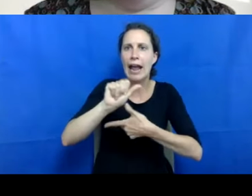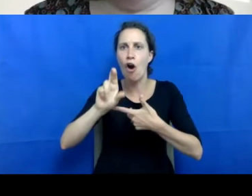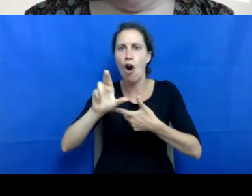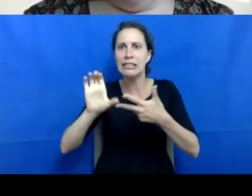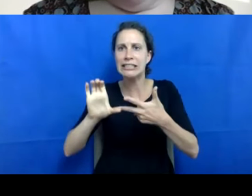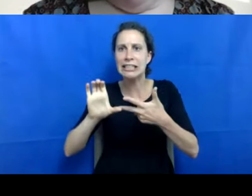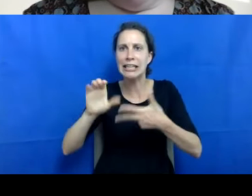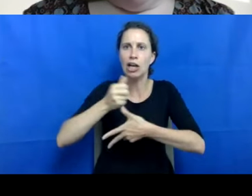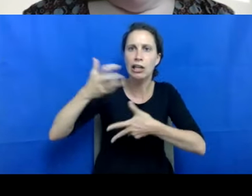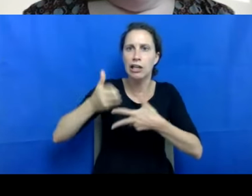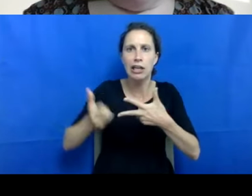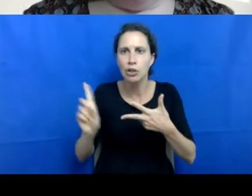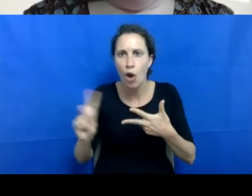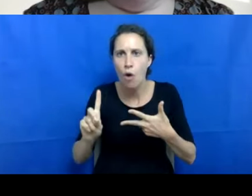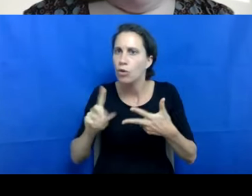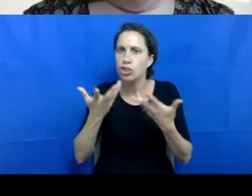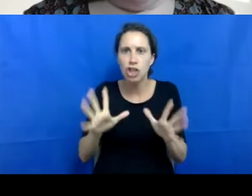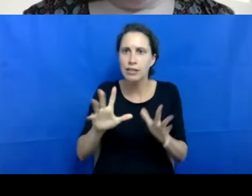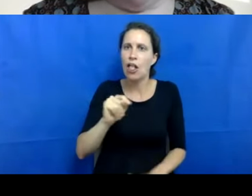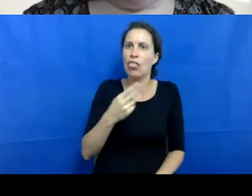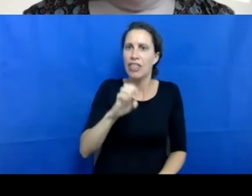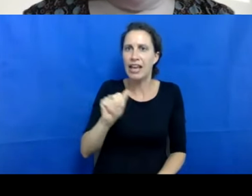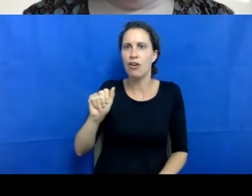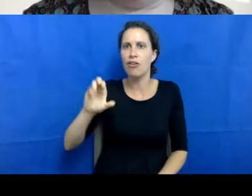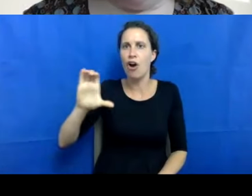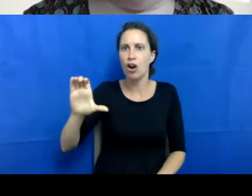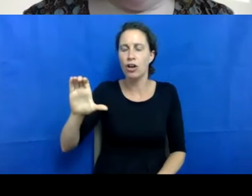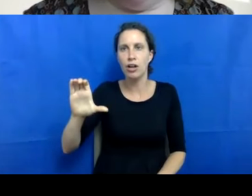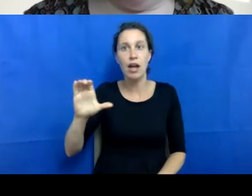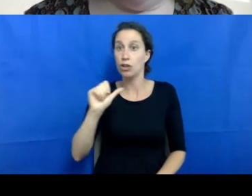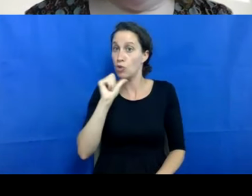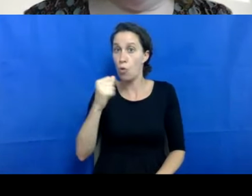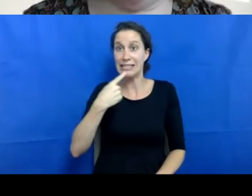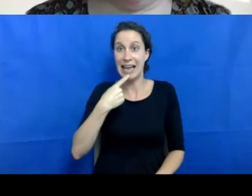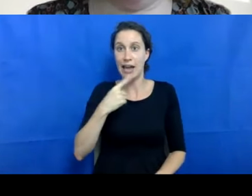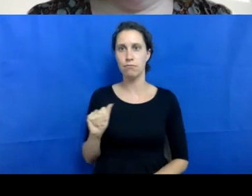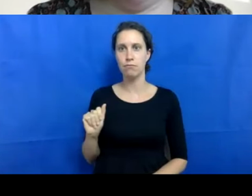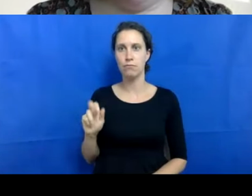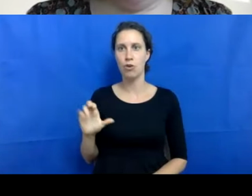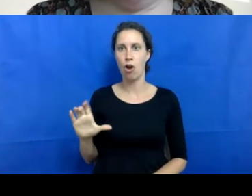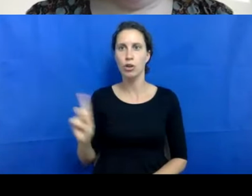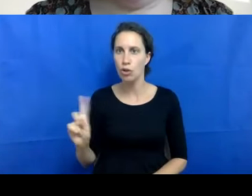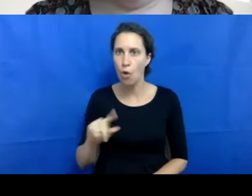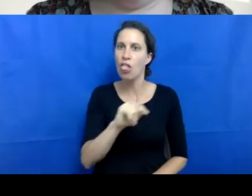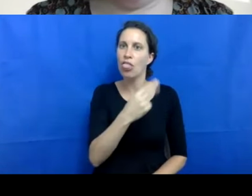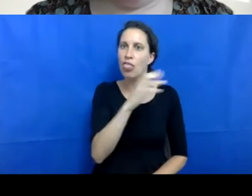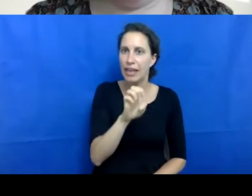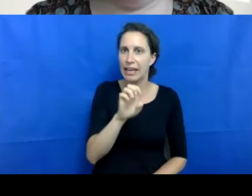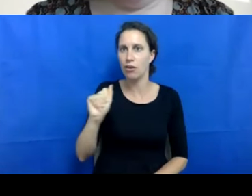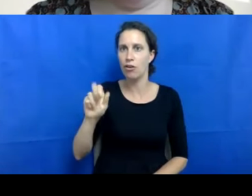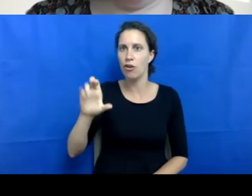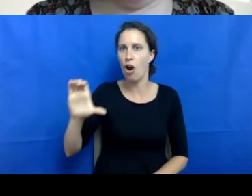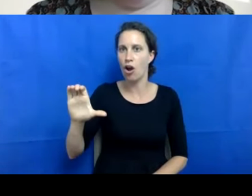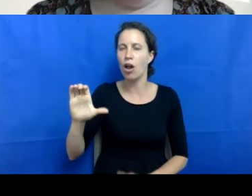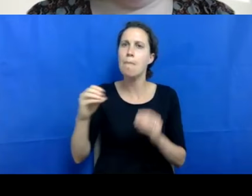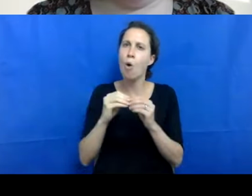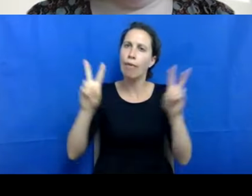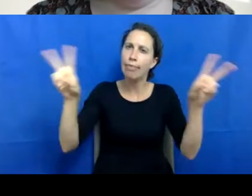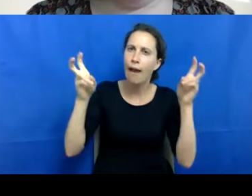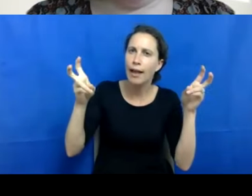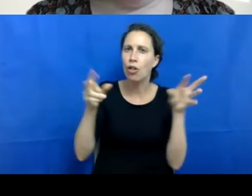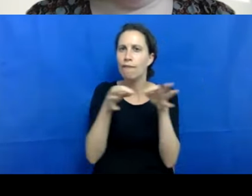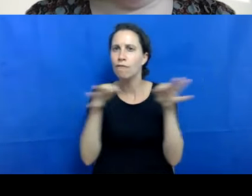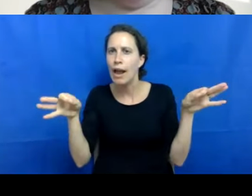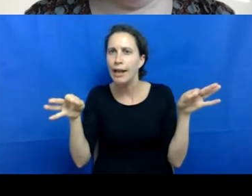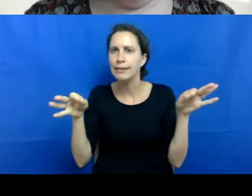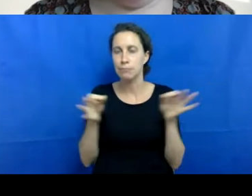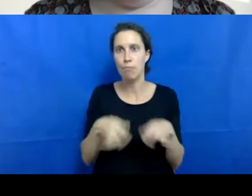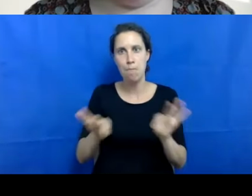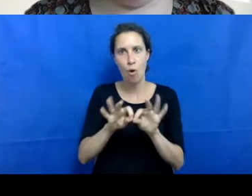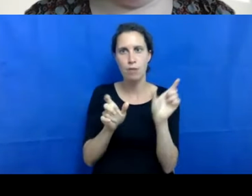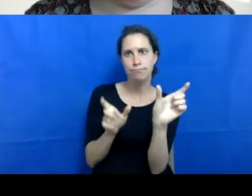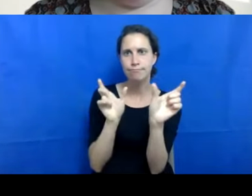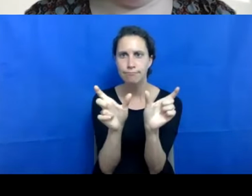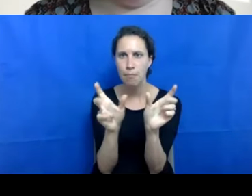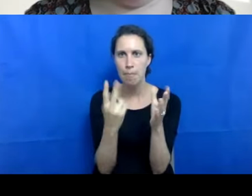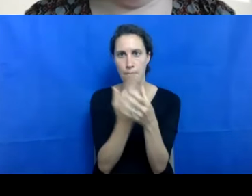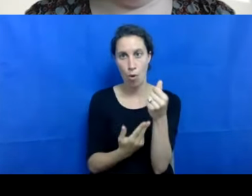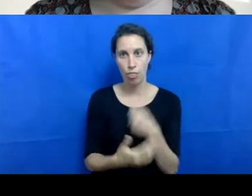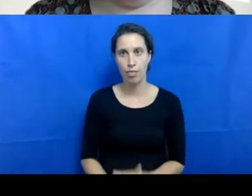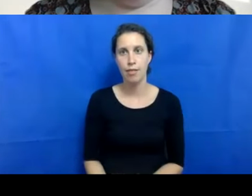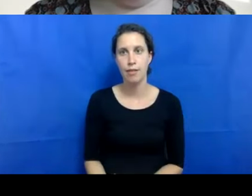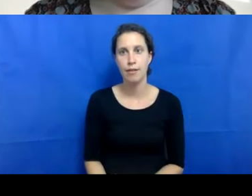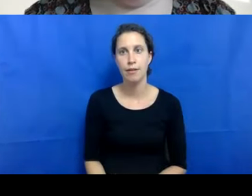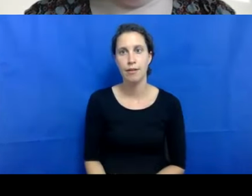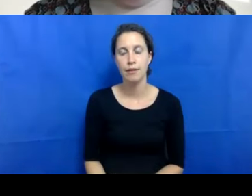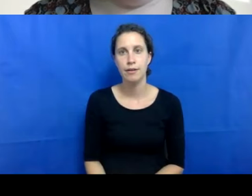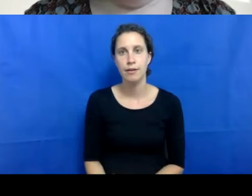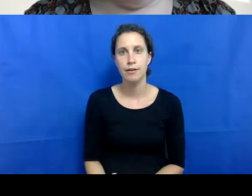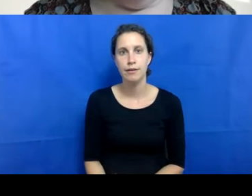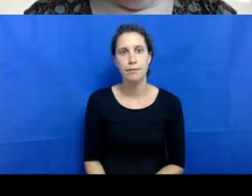You can think of The Arc as a title or phrase.